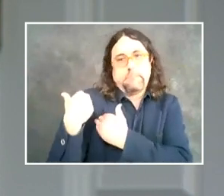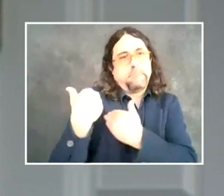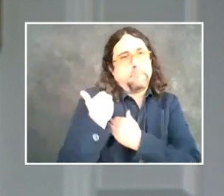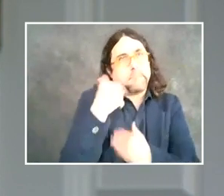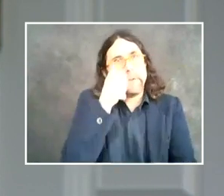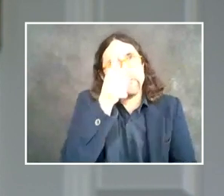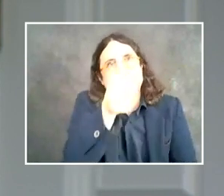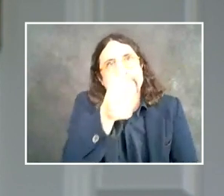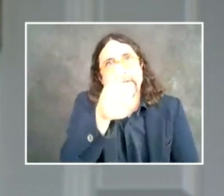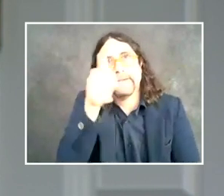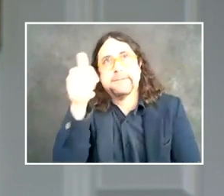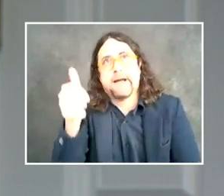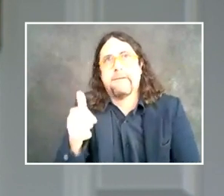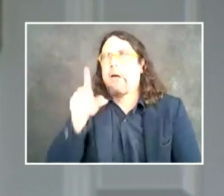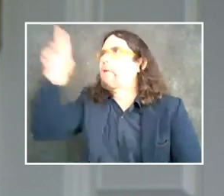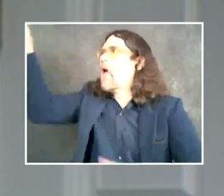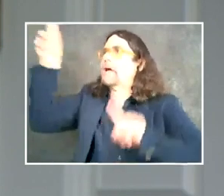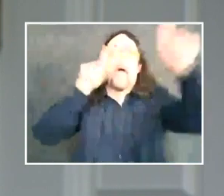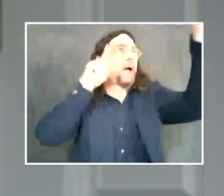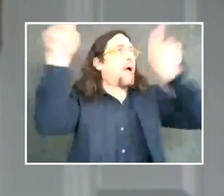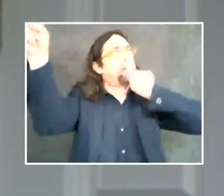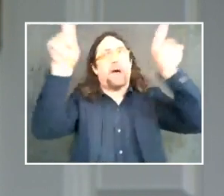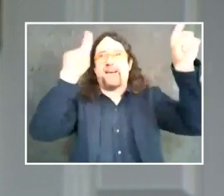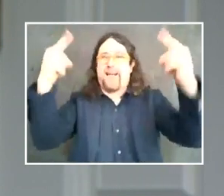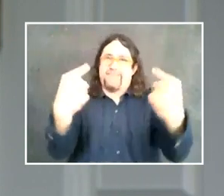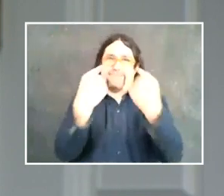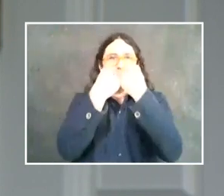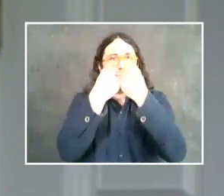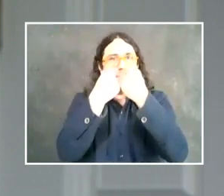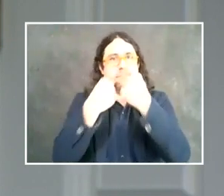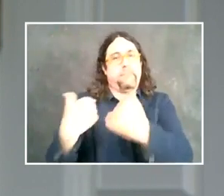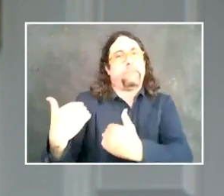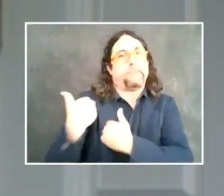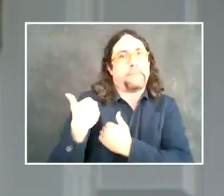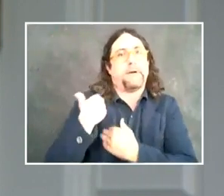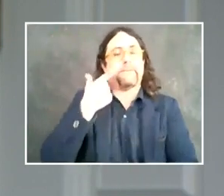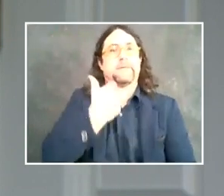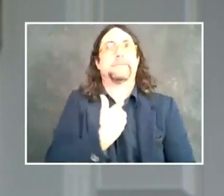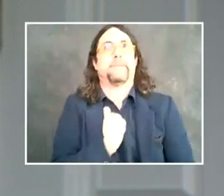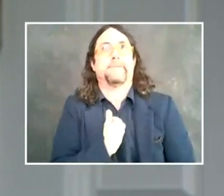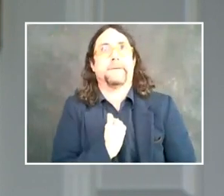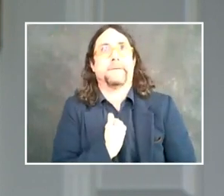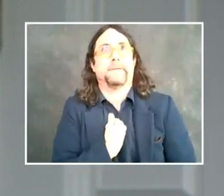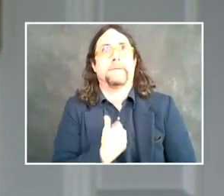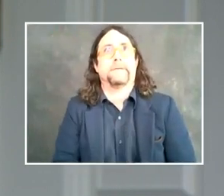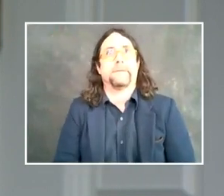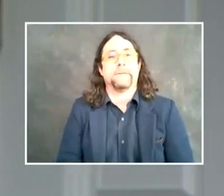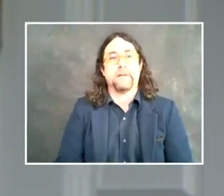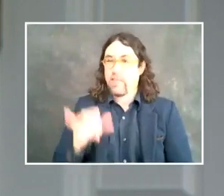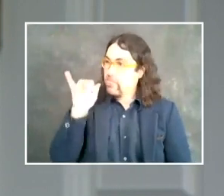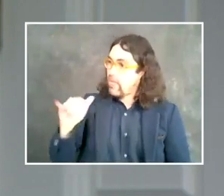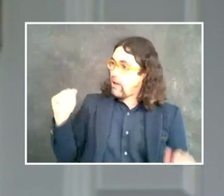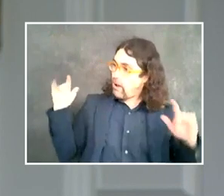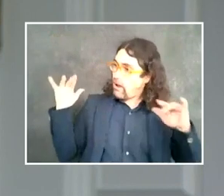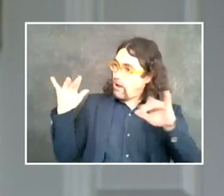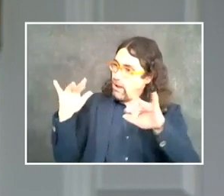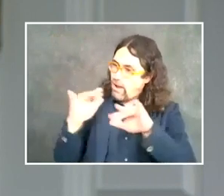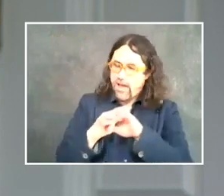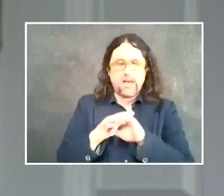NIGHT. WE WILL NOT TOLERATE IT. WE ARE GOING TO BREAK IT UP IMMEDIATELY. AND REALLY, YOU CANNOT EVEN GO